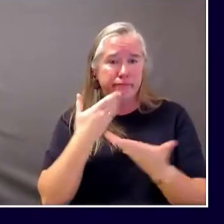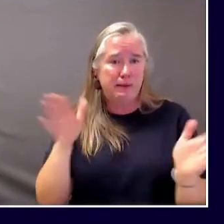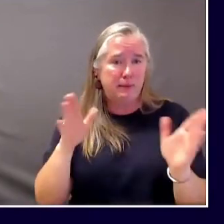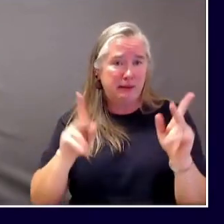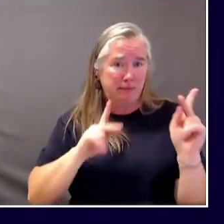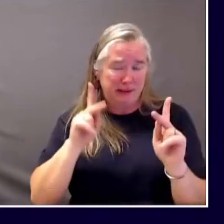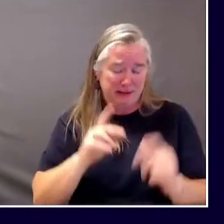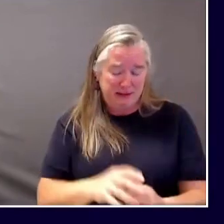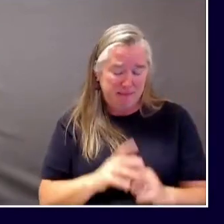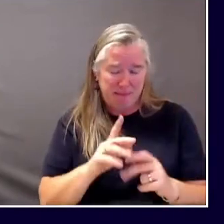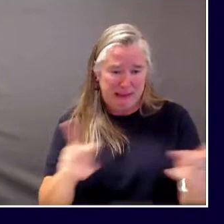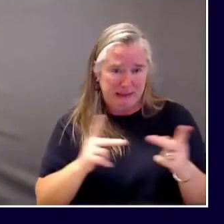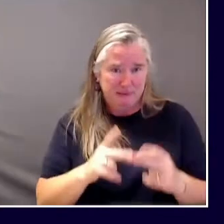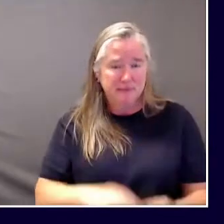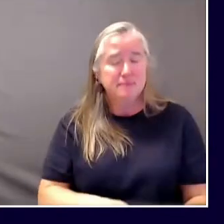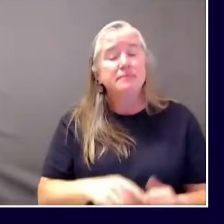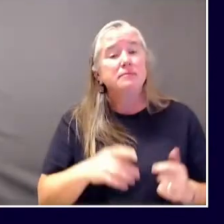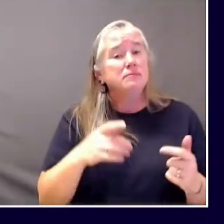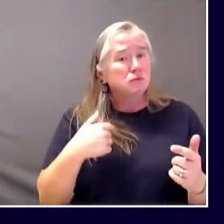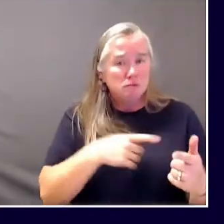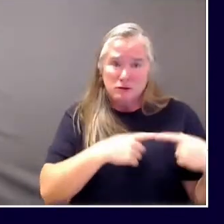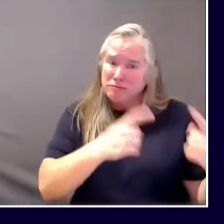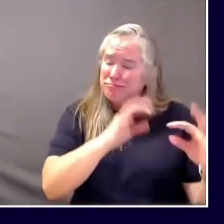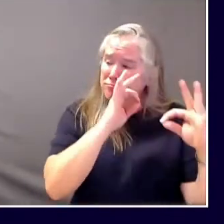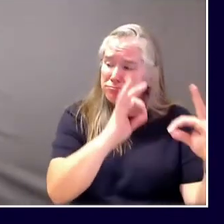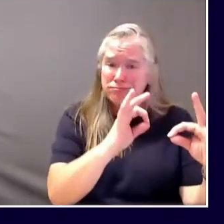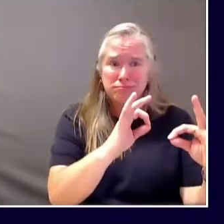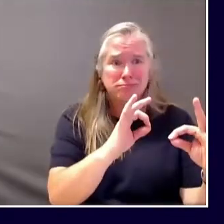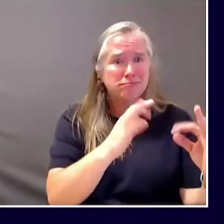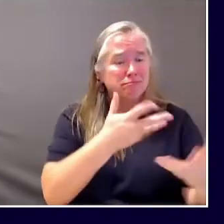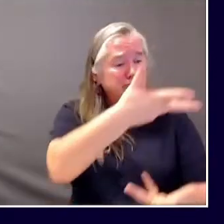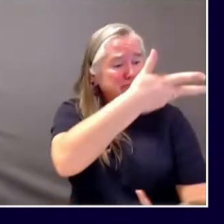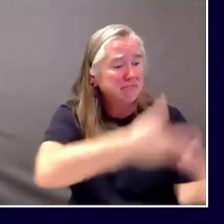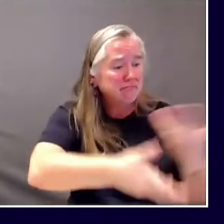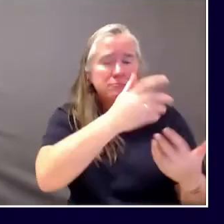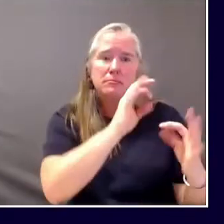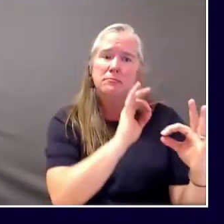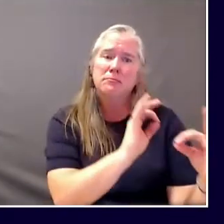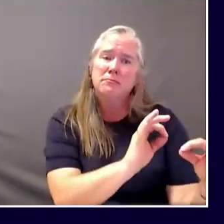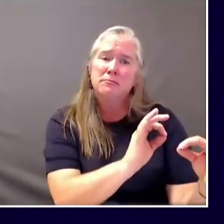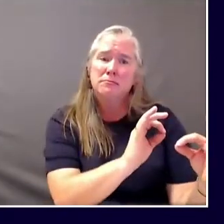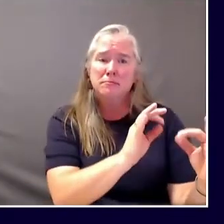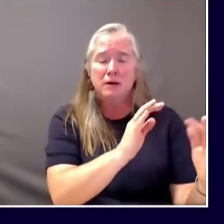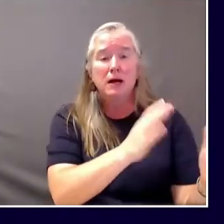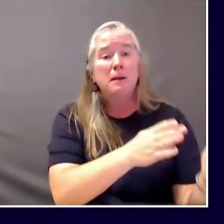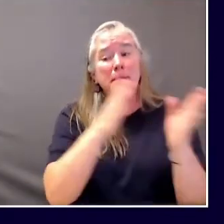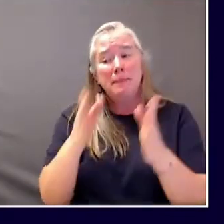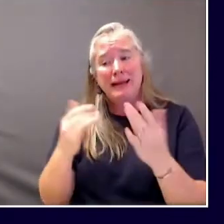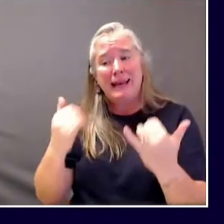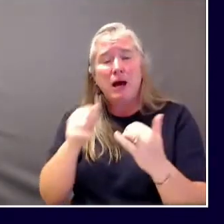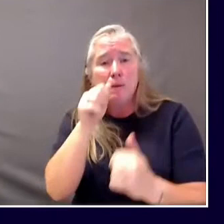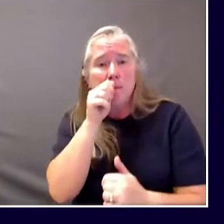basis matter as well when you're in social gatherings when you're